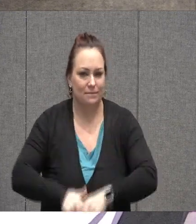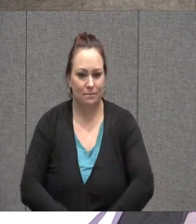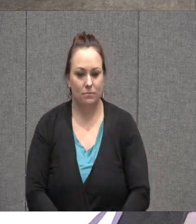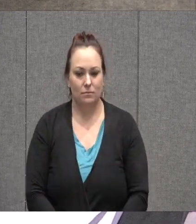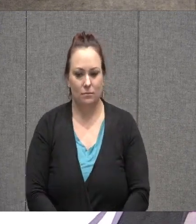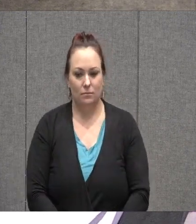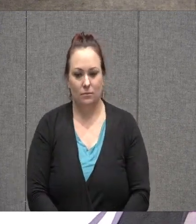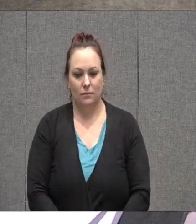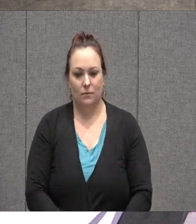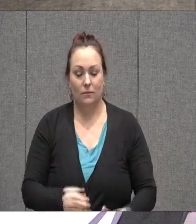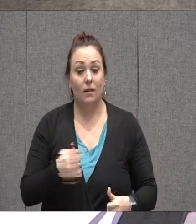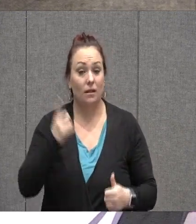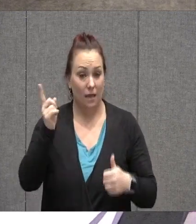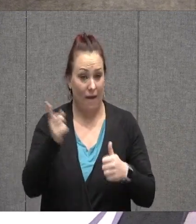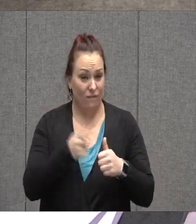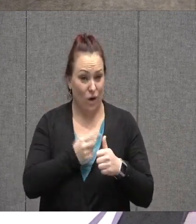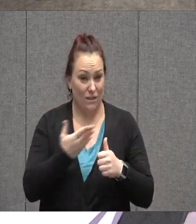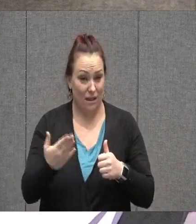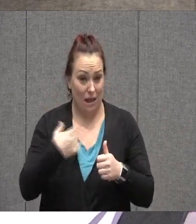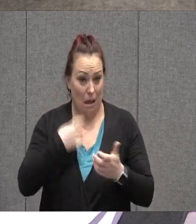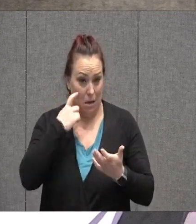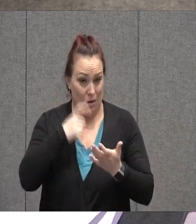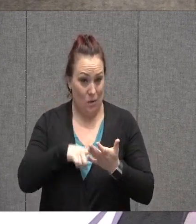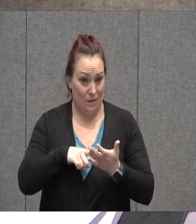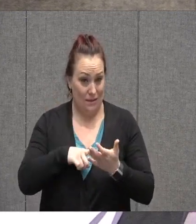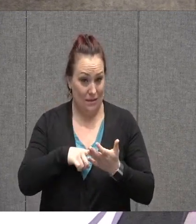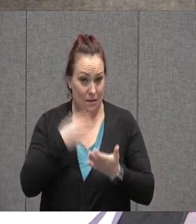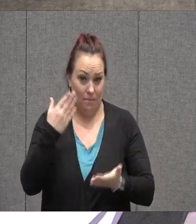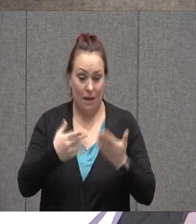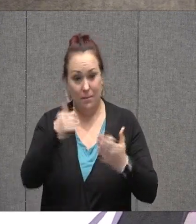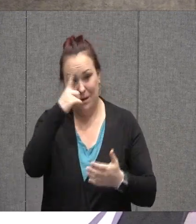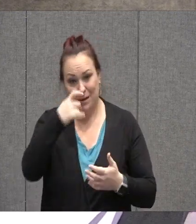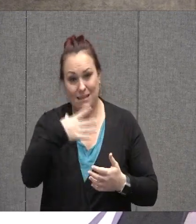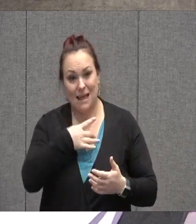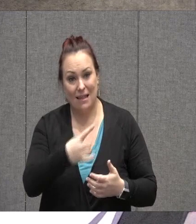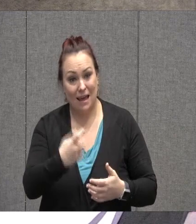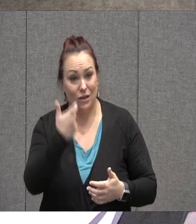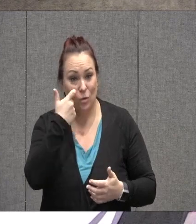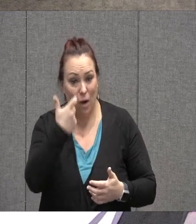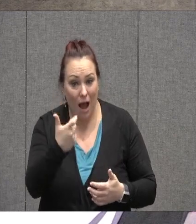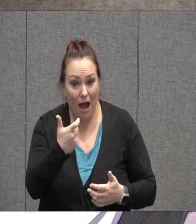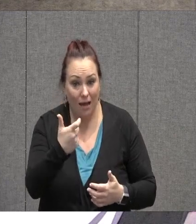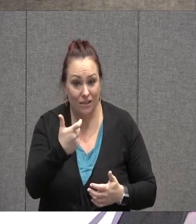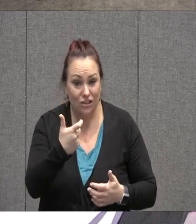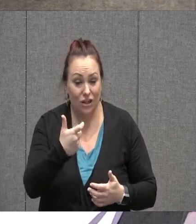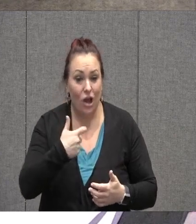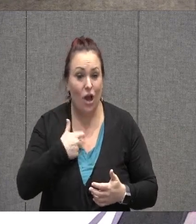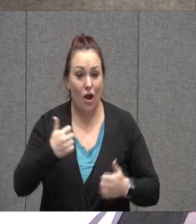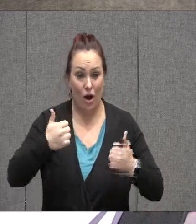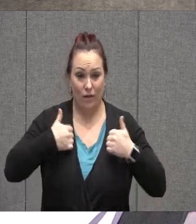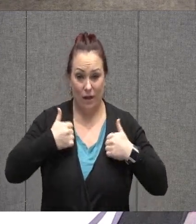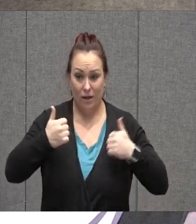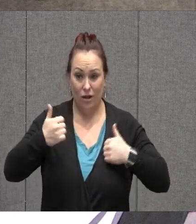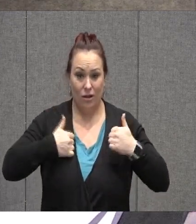The first thing that I saw, maybe because I like to watch them, is the gorilla. You see the gorilla?